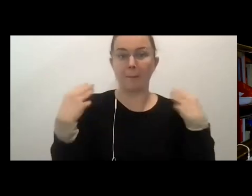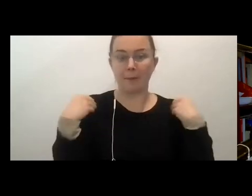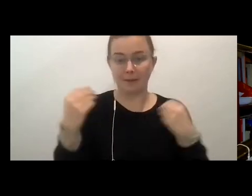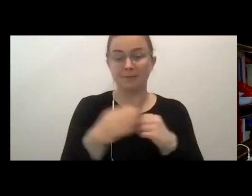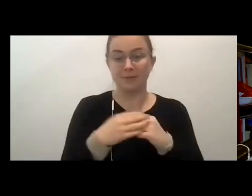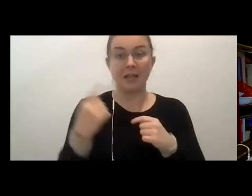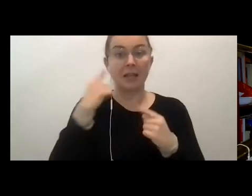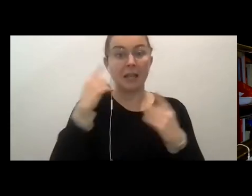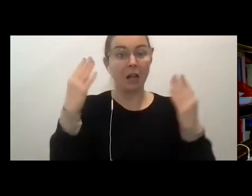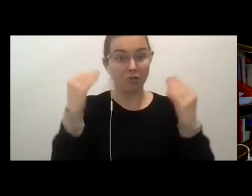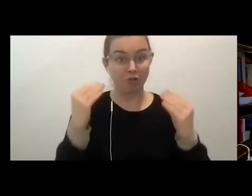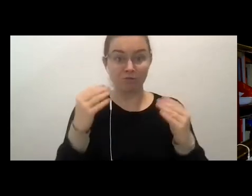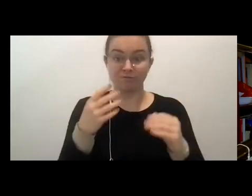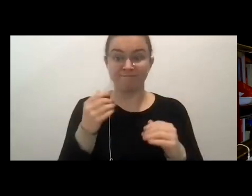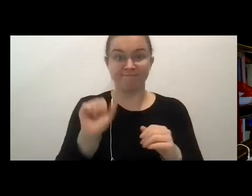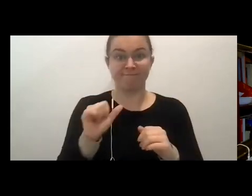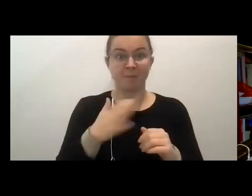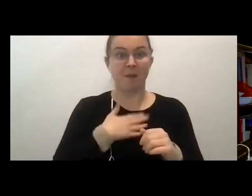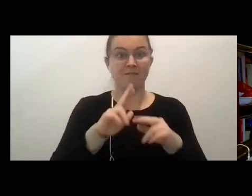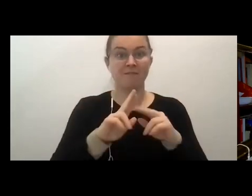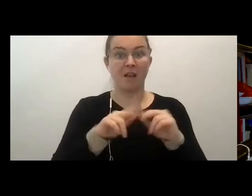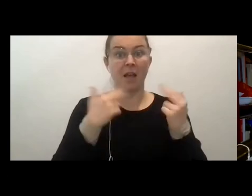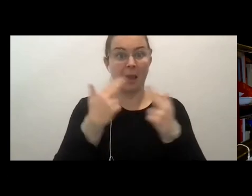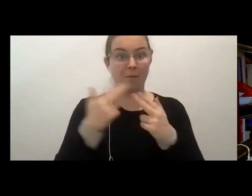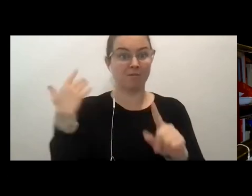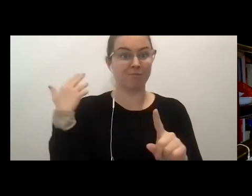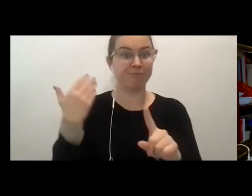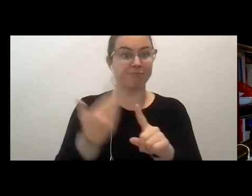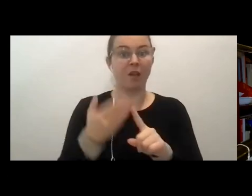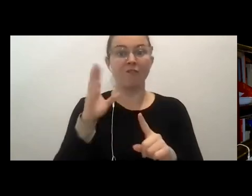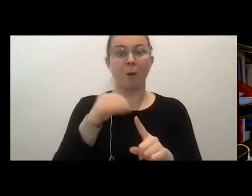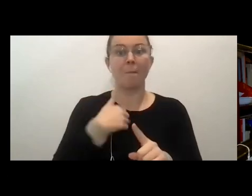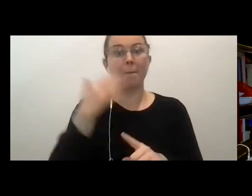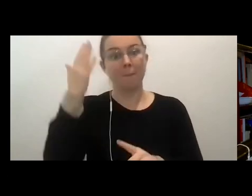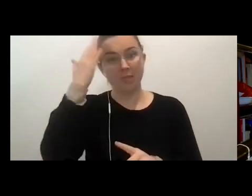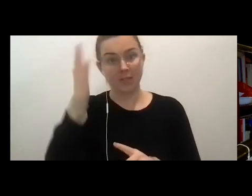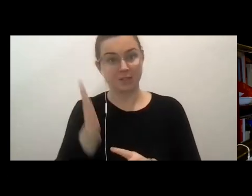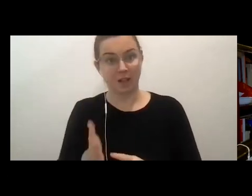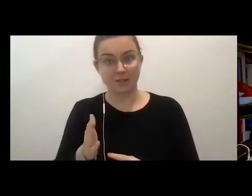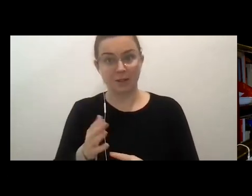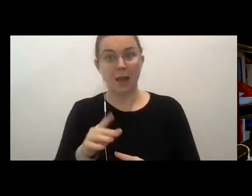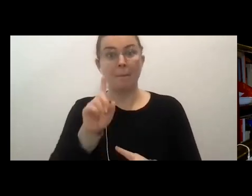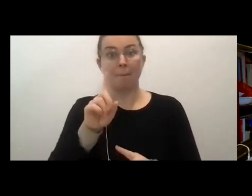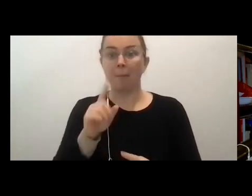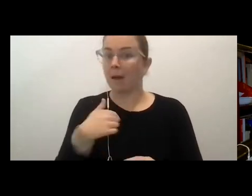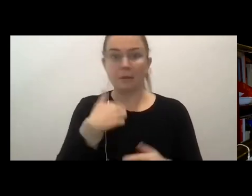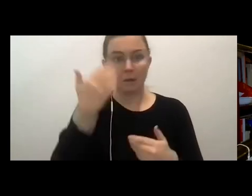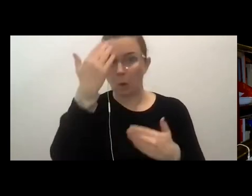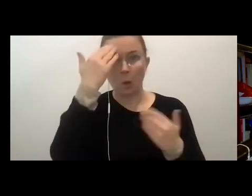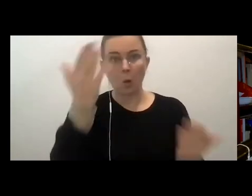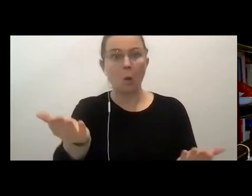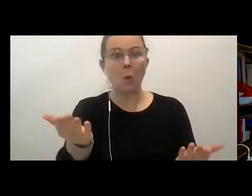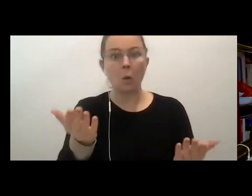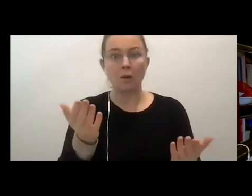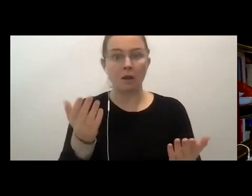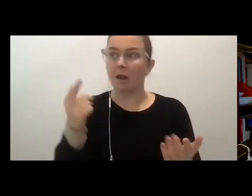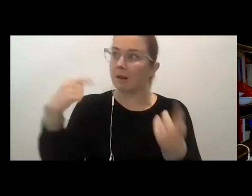runs in my family on my mother's side but I did not know this because it was never spoken of.